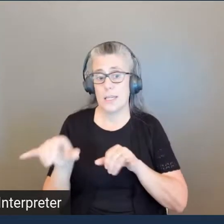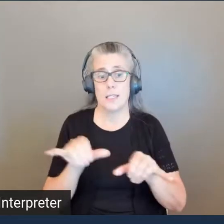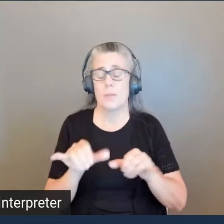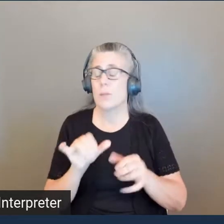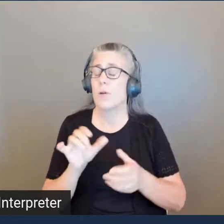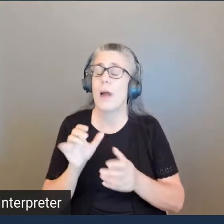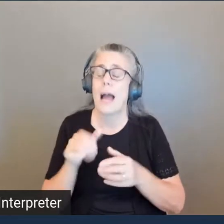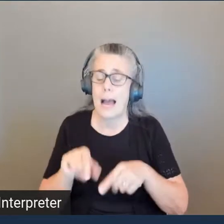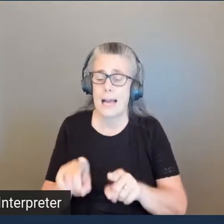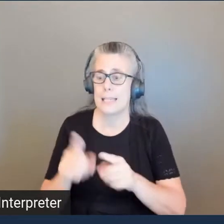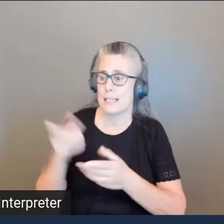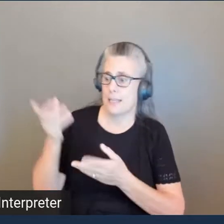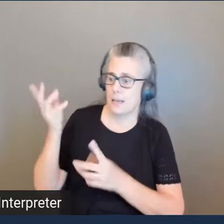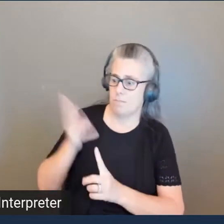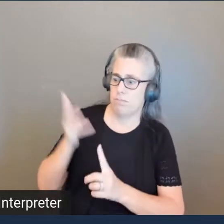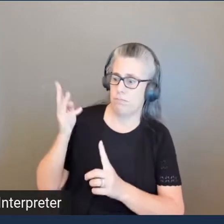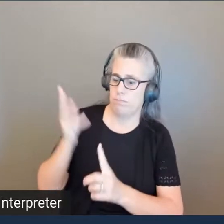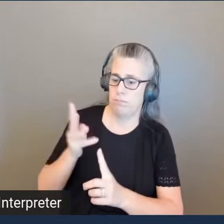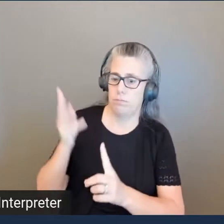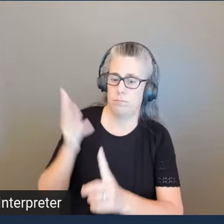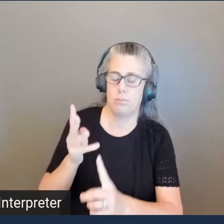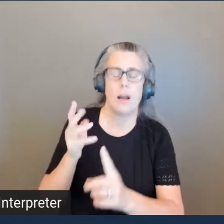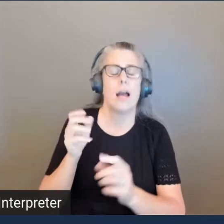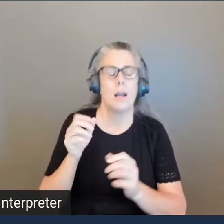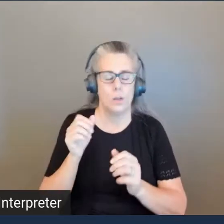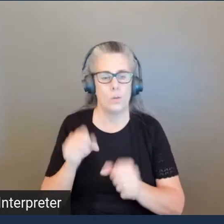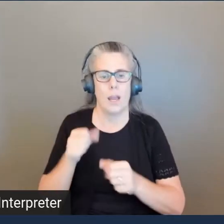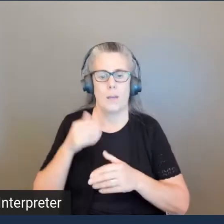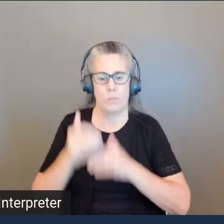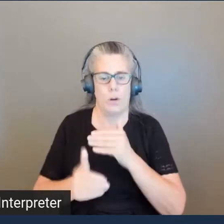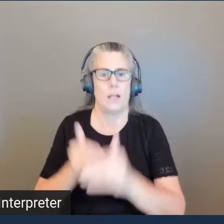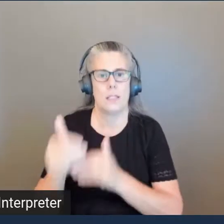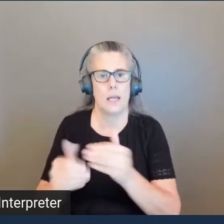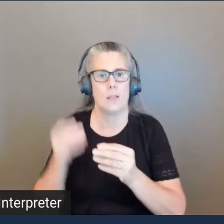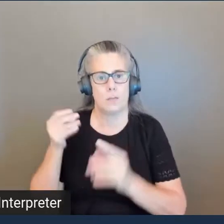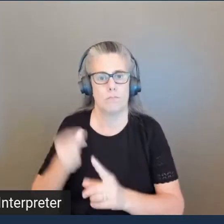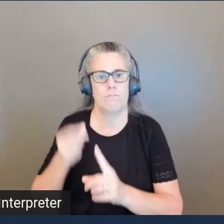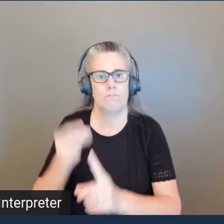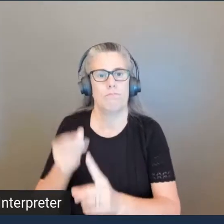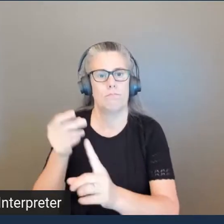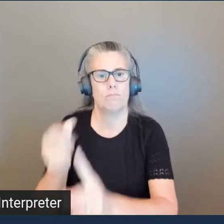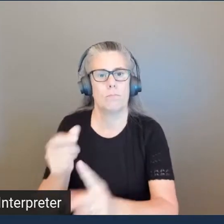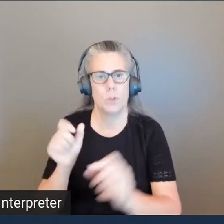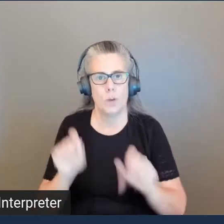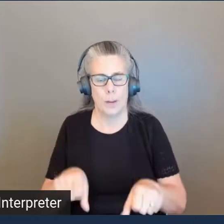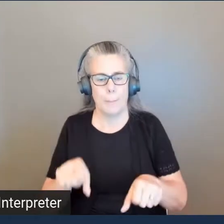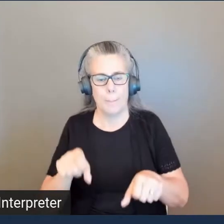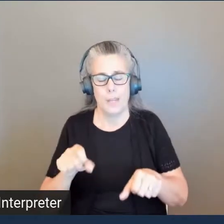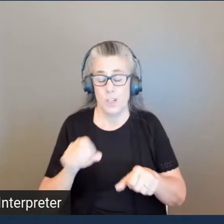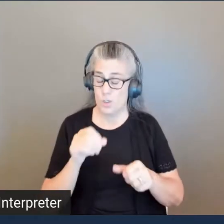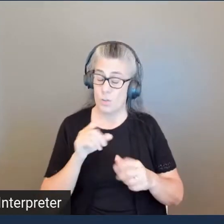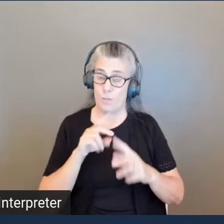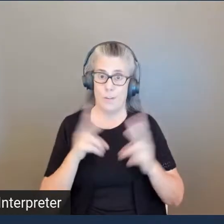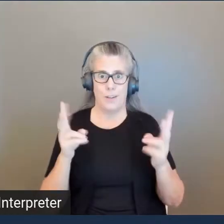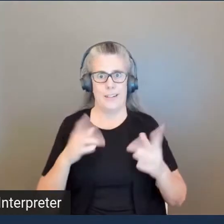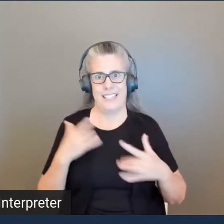So really excited, so this opens up a lot of new use cases and really excited to talk about that too.